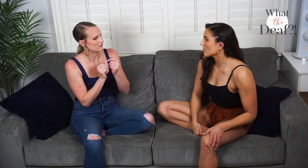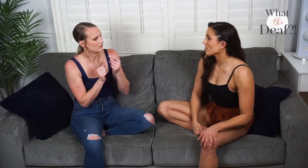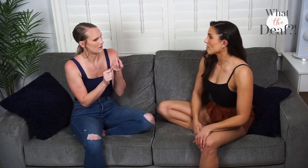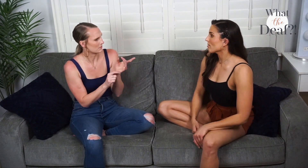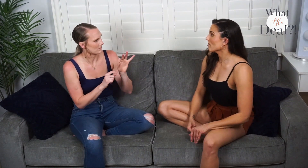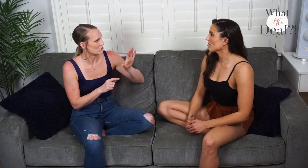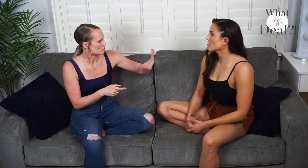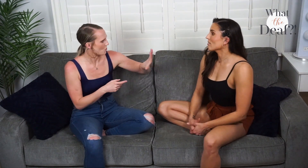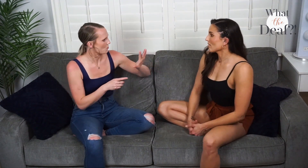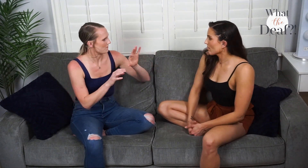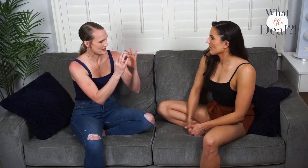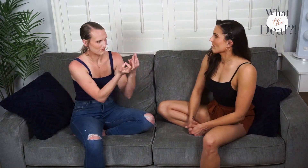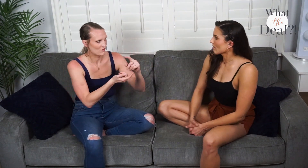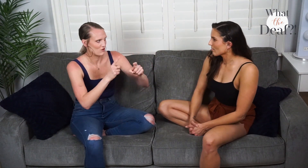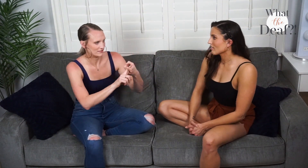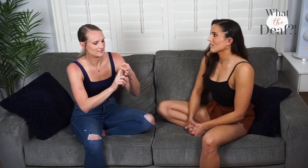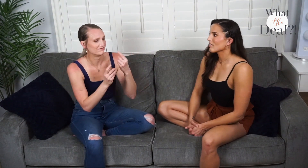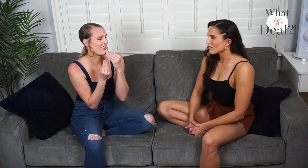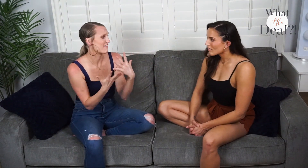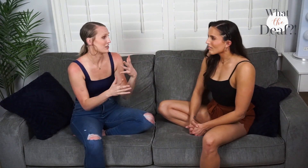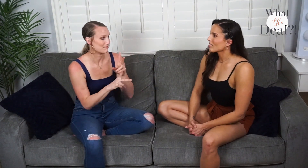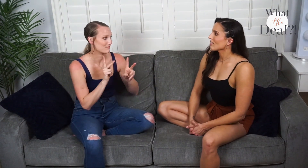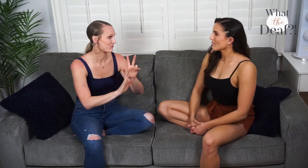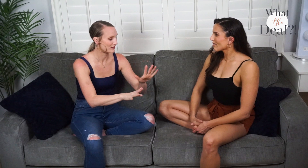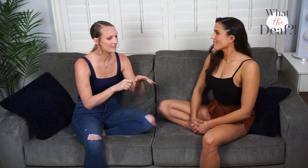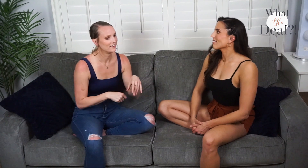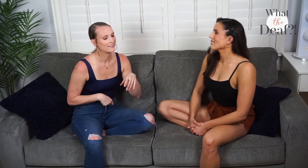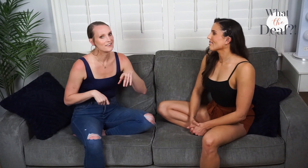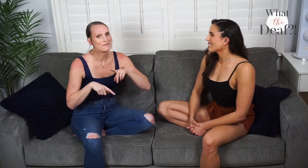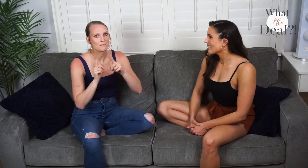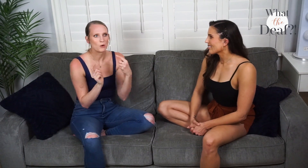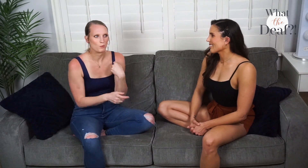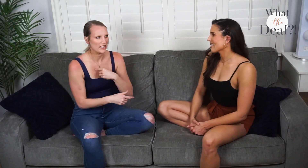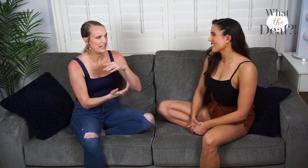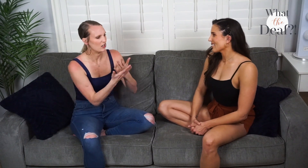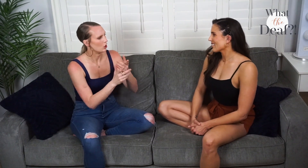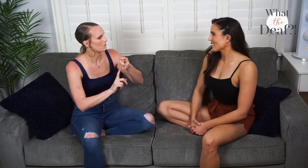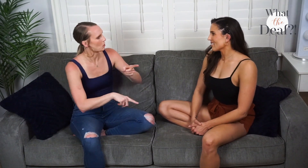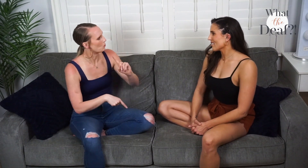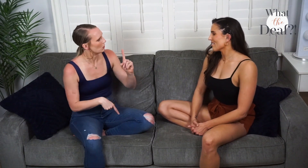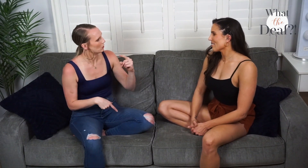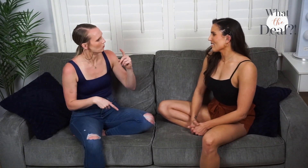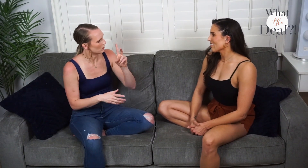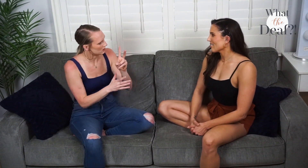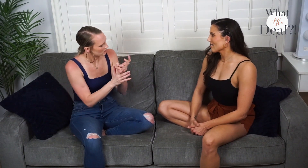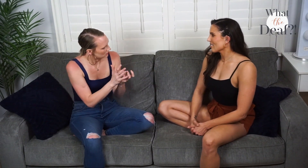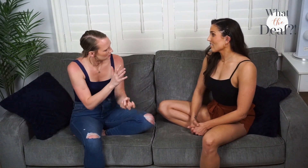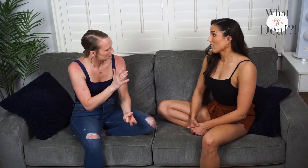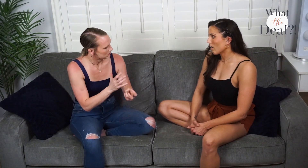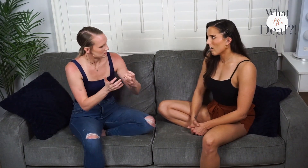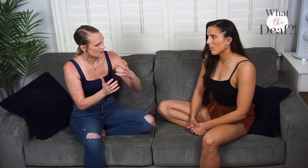with a few of your family friends, lovely people. But we had gotten to a point where we dug so deep